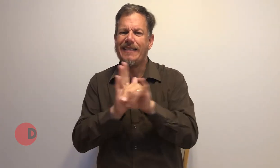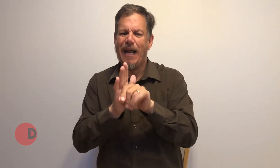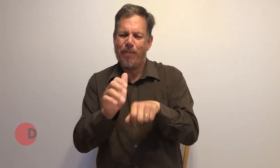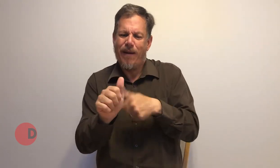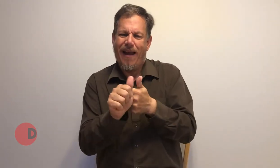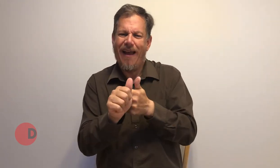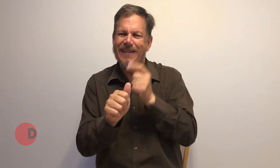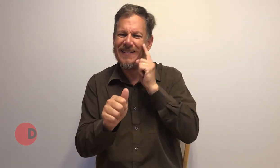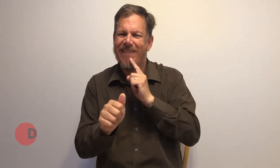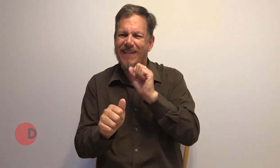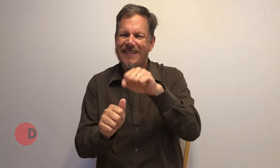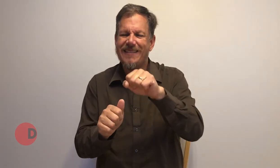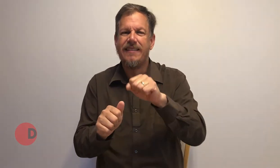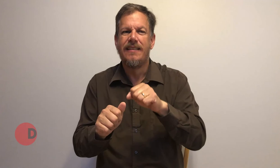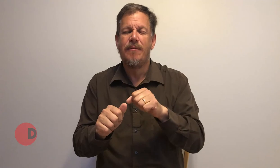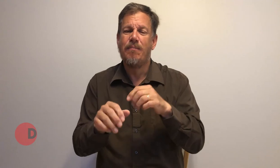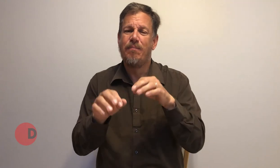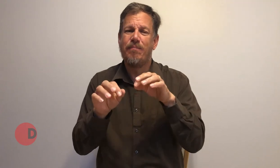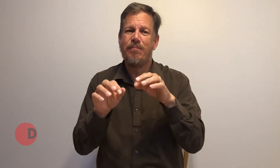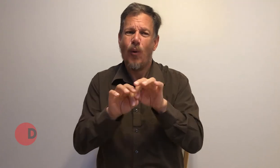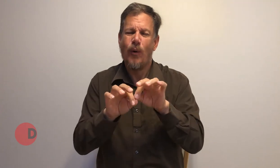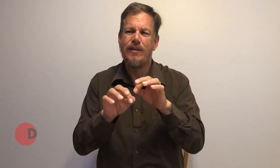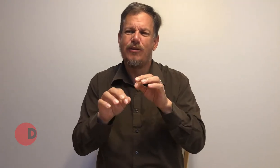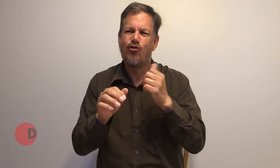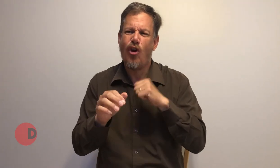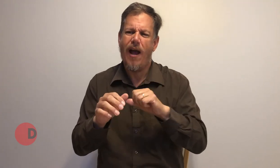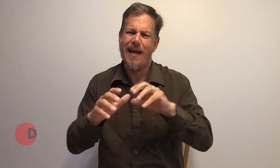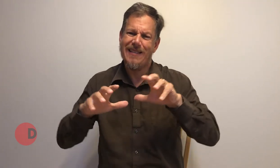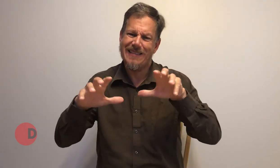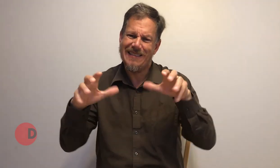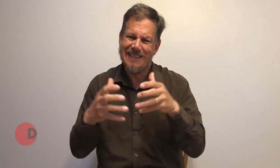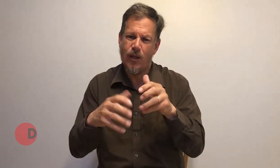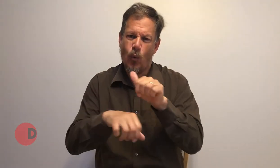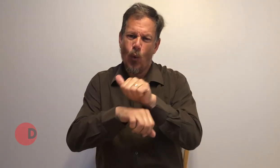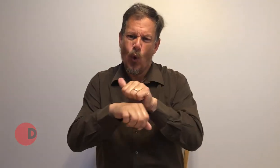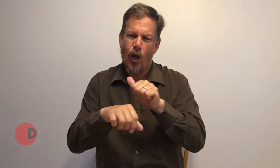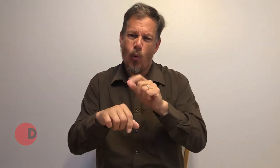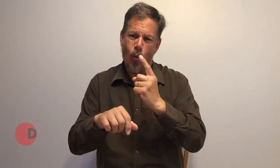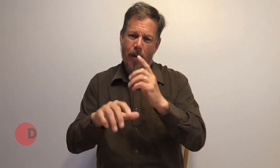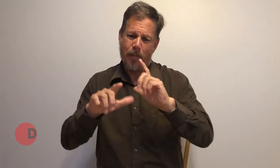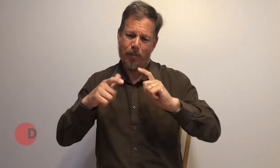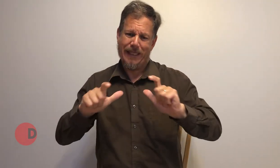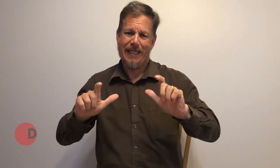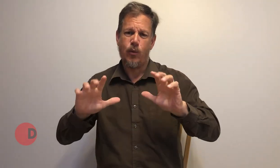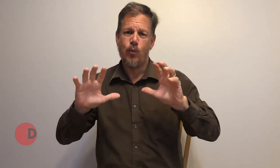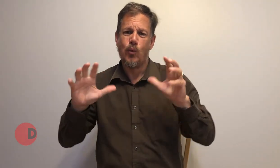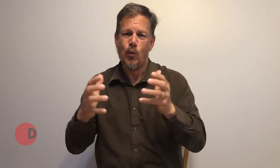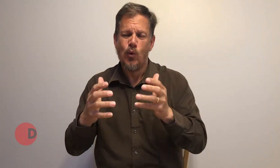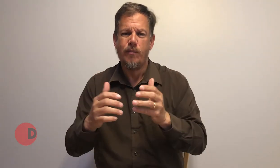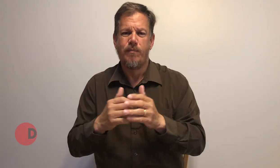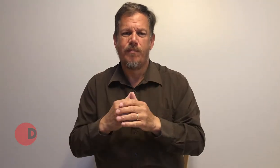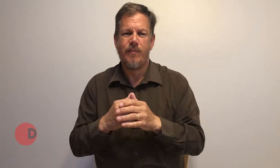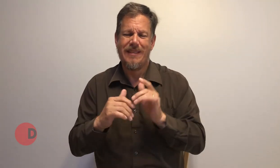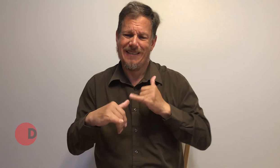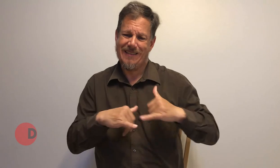know the importance to try to work as one big group who are all Deaf,